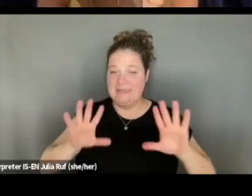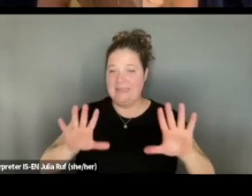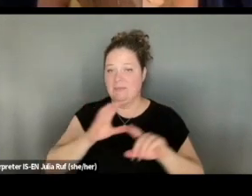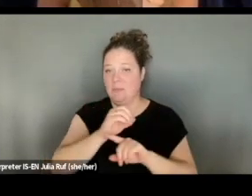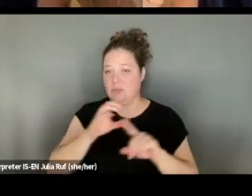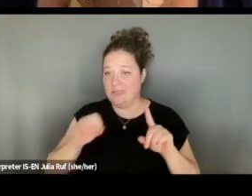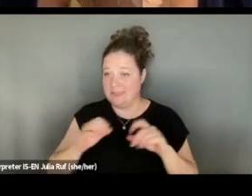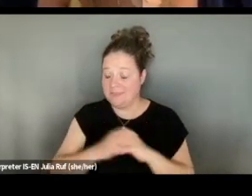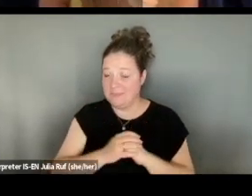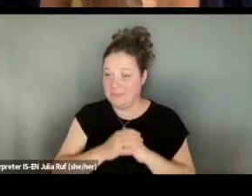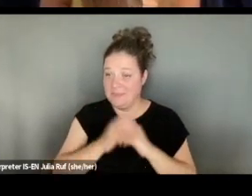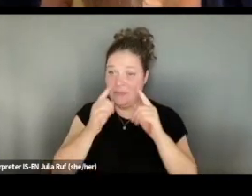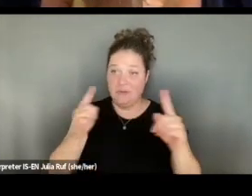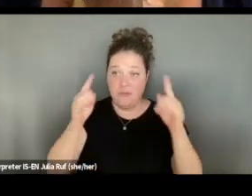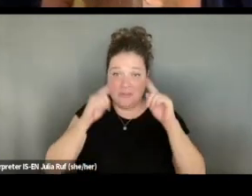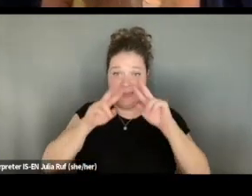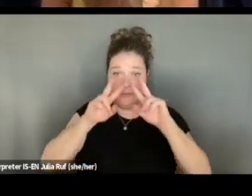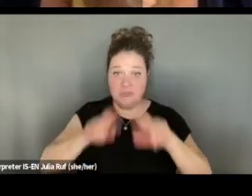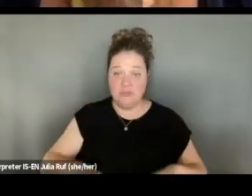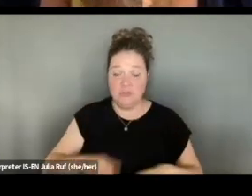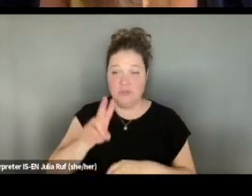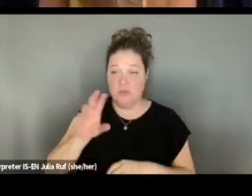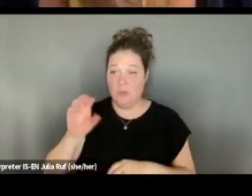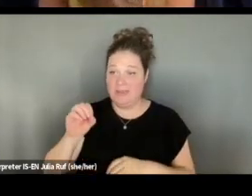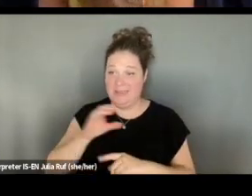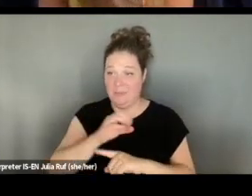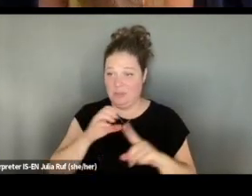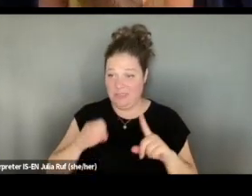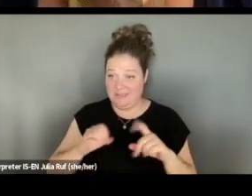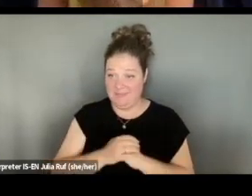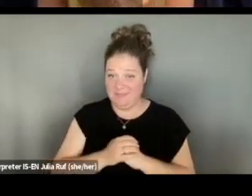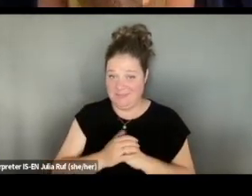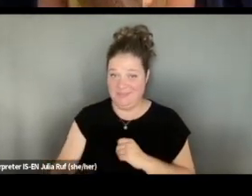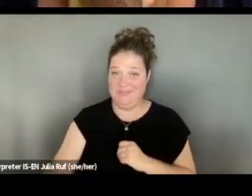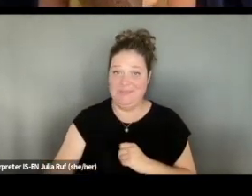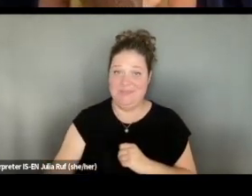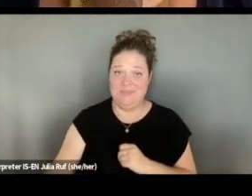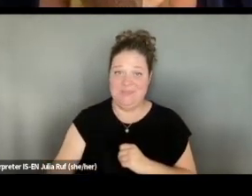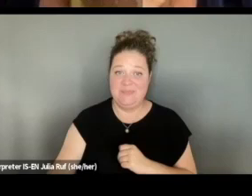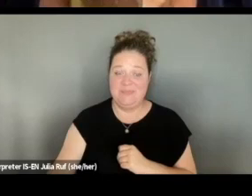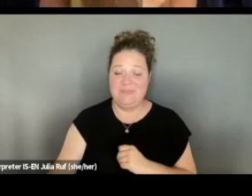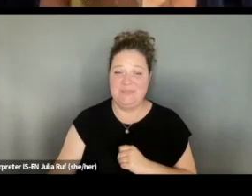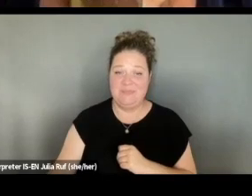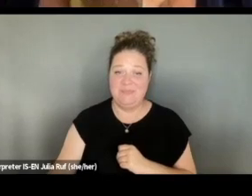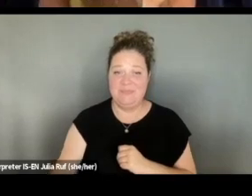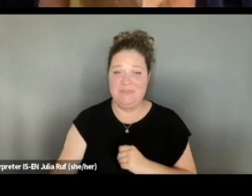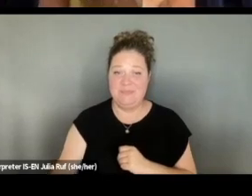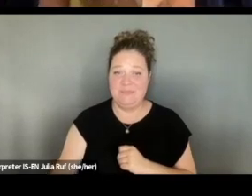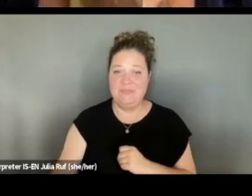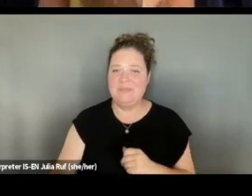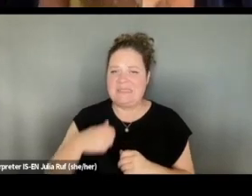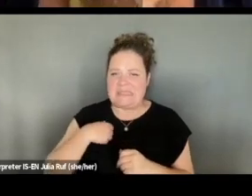that's really good. We would have hoped to get more VET providers in as well, but we are very happy with having such